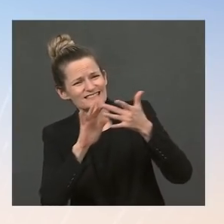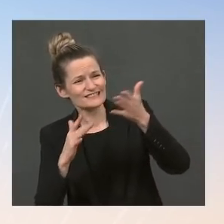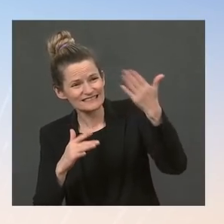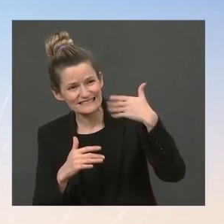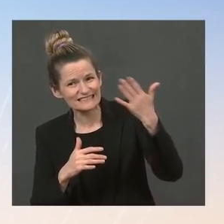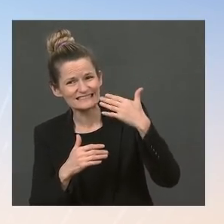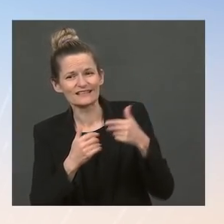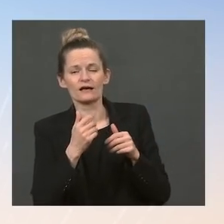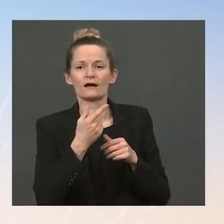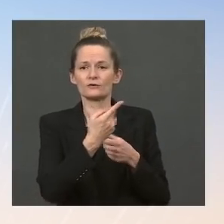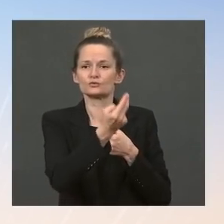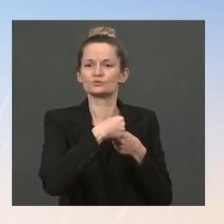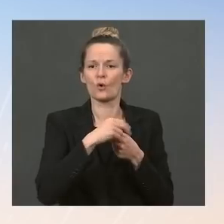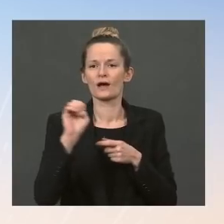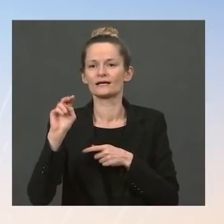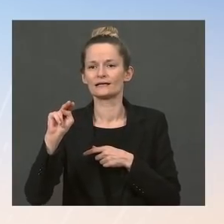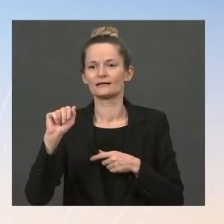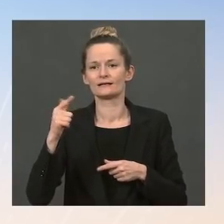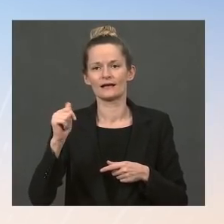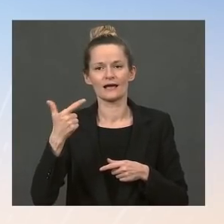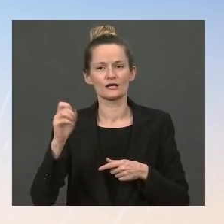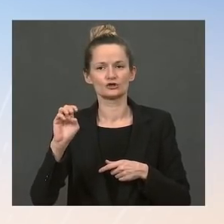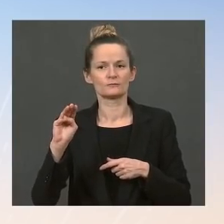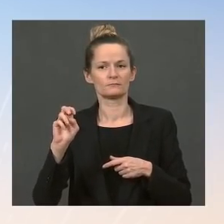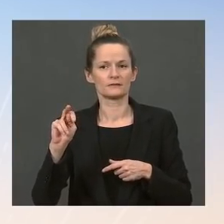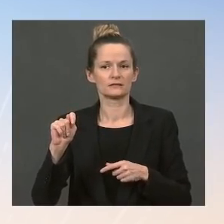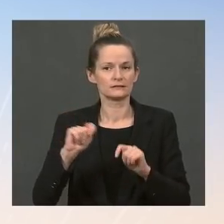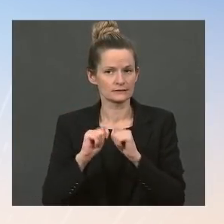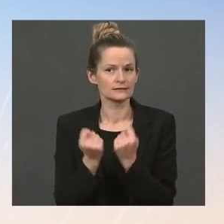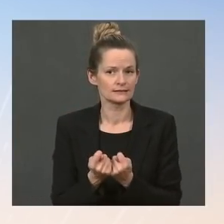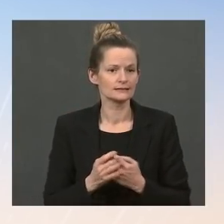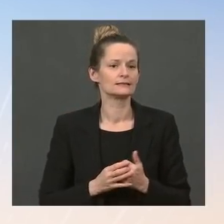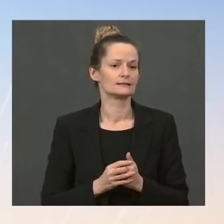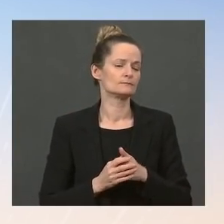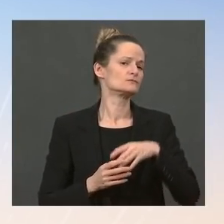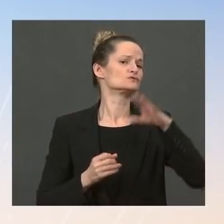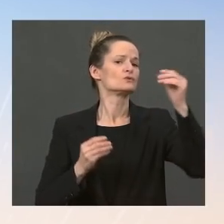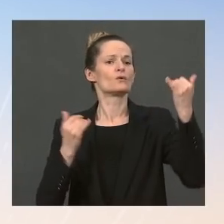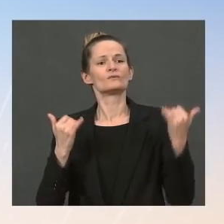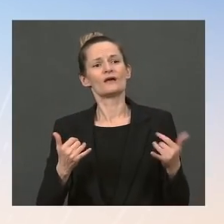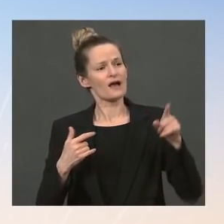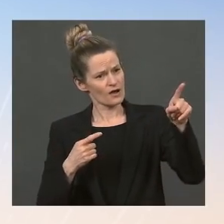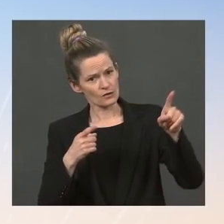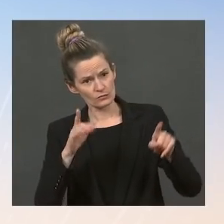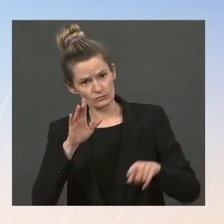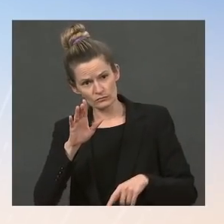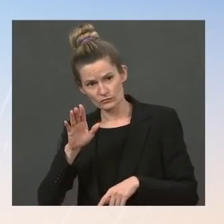with followings to see how they might want questions answered, maybe they want to play a role in communicating information